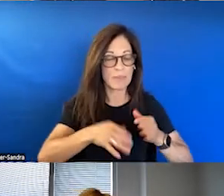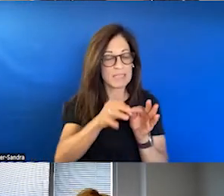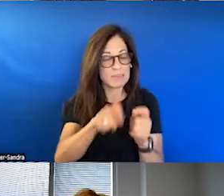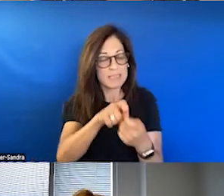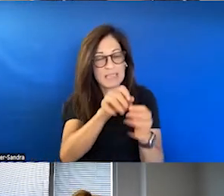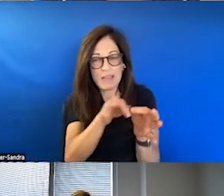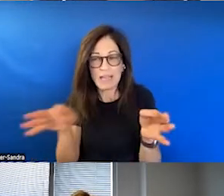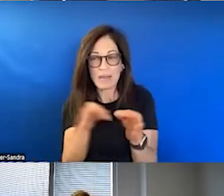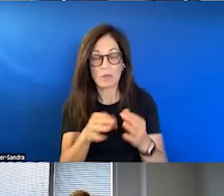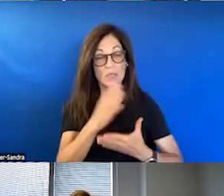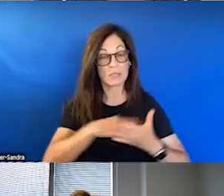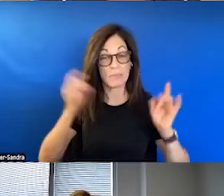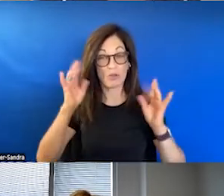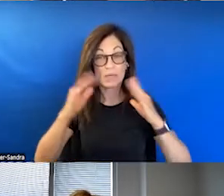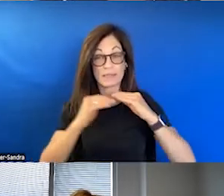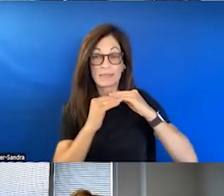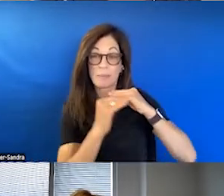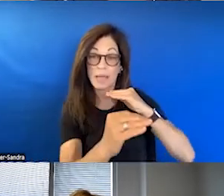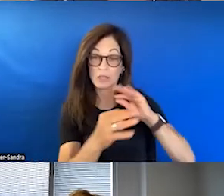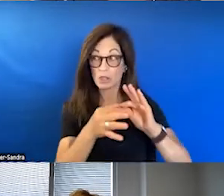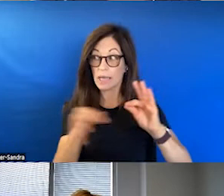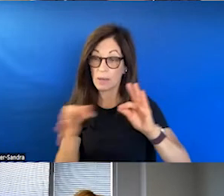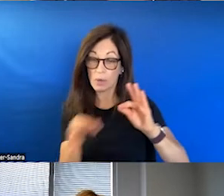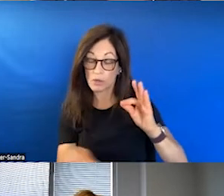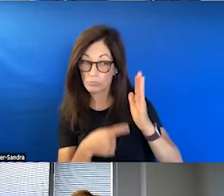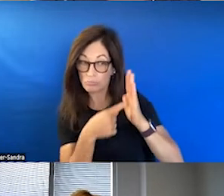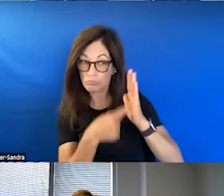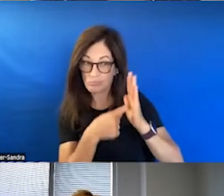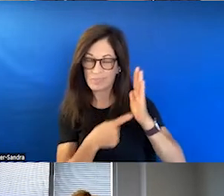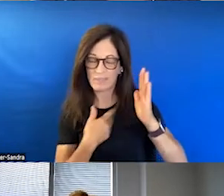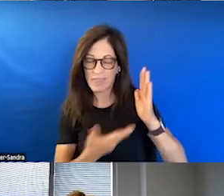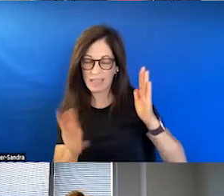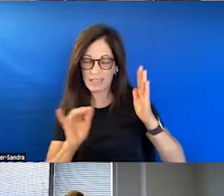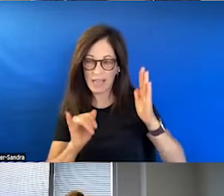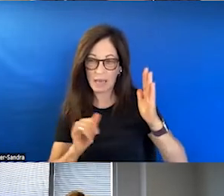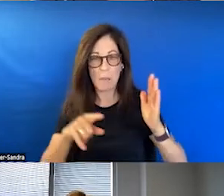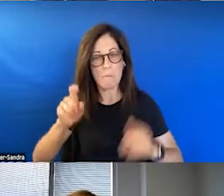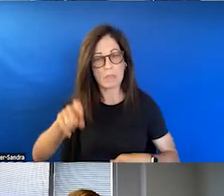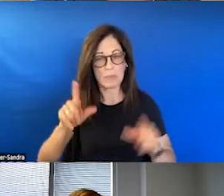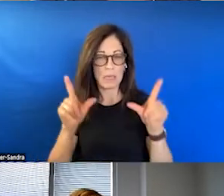OF THE CRISIS STABILIZATION LANGUAGE. HAS, THINGS IN THERE, LIKE, IT MUST BE LICENSED AS A SUBACUTE